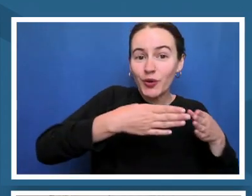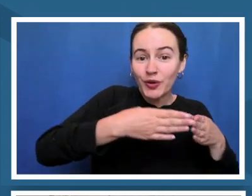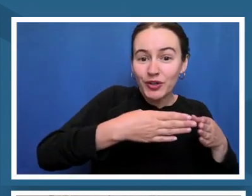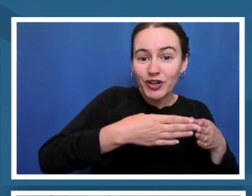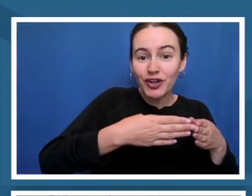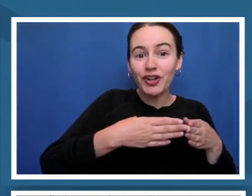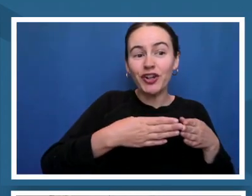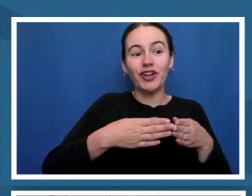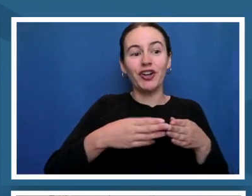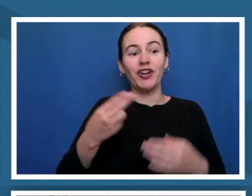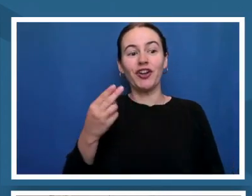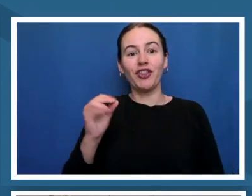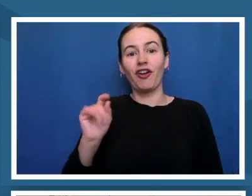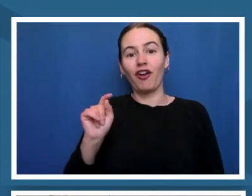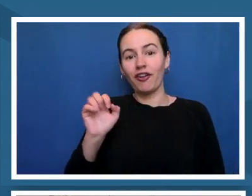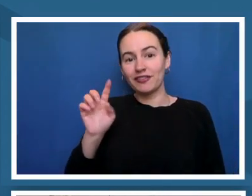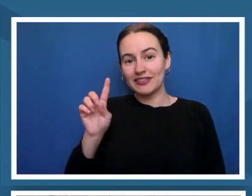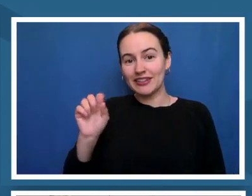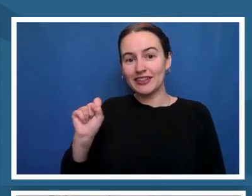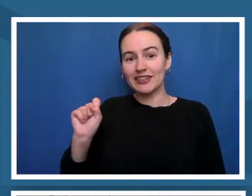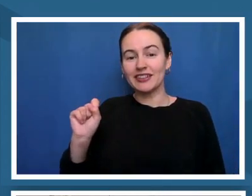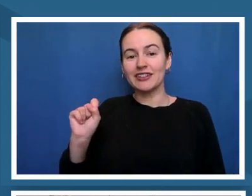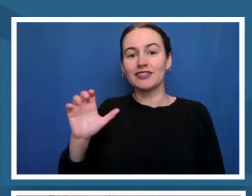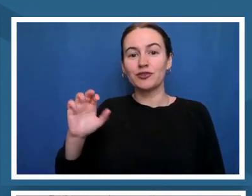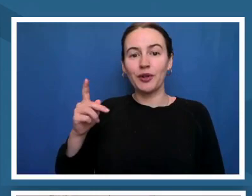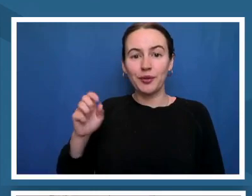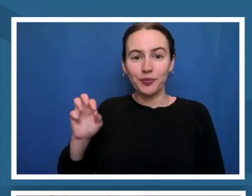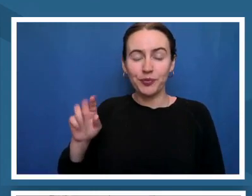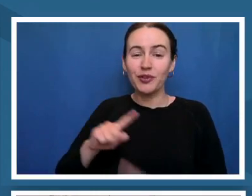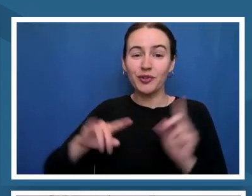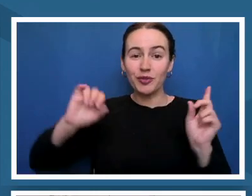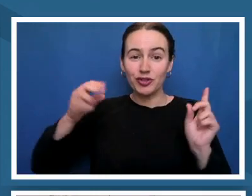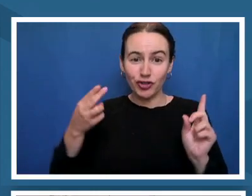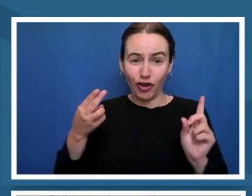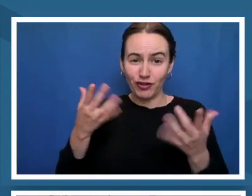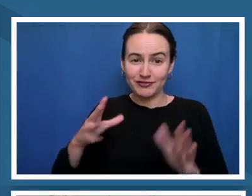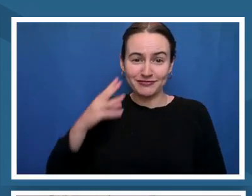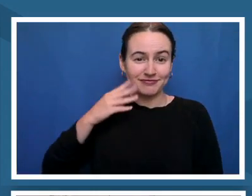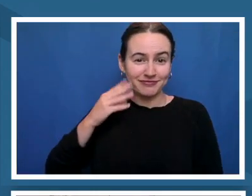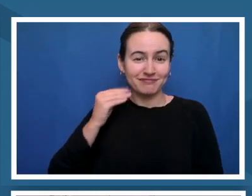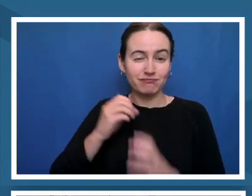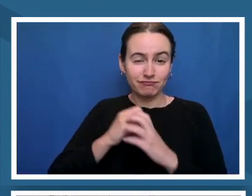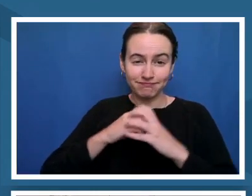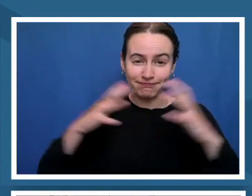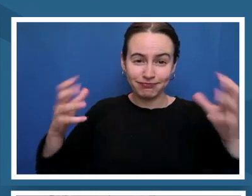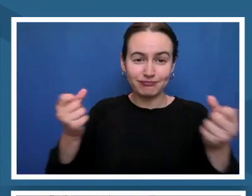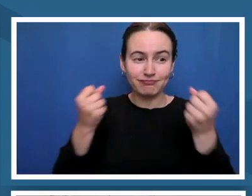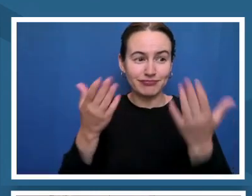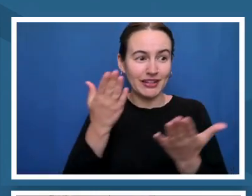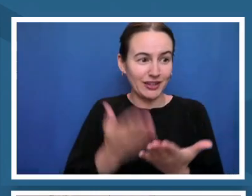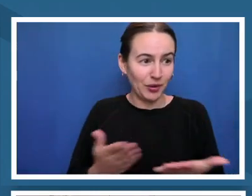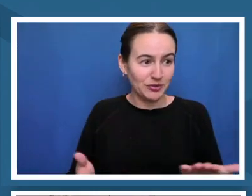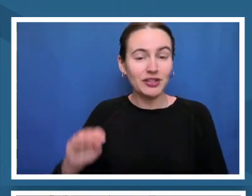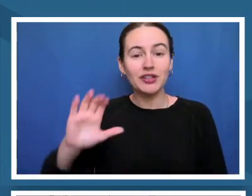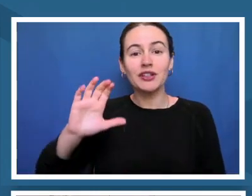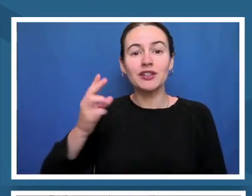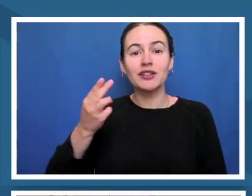josh has exploded a lot of objects so right here